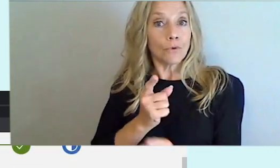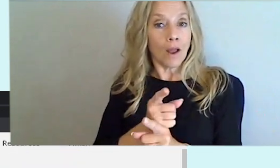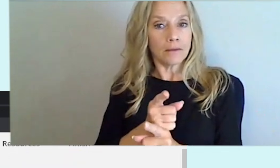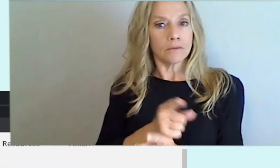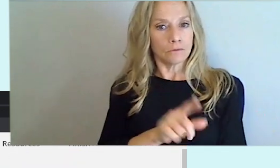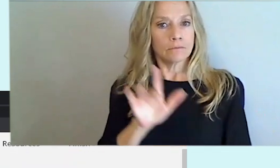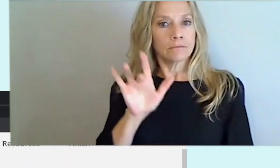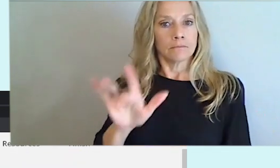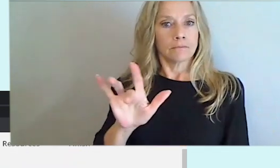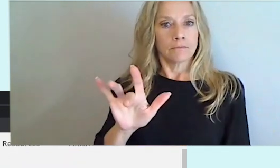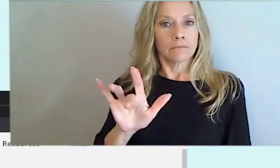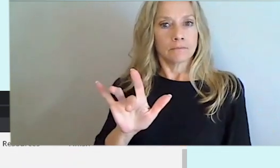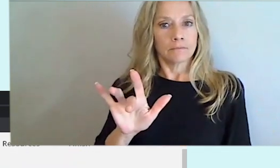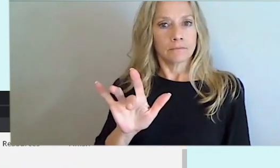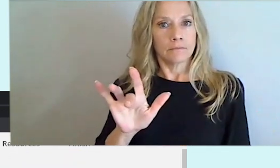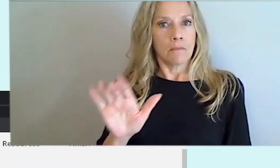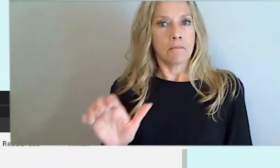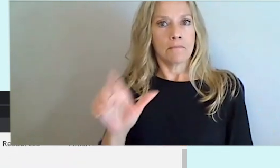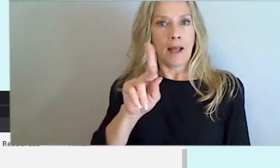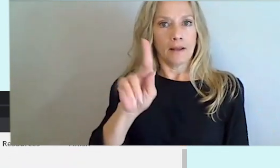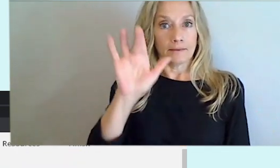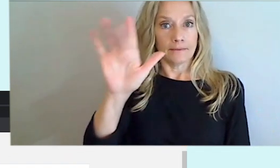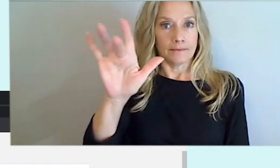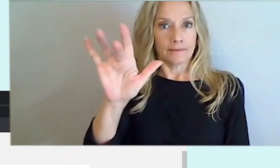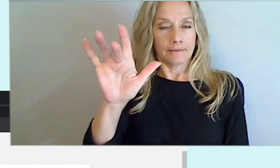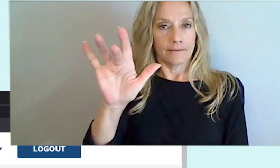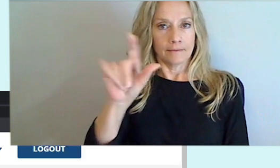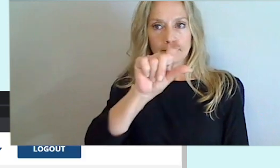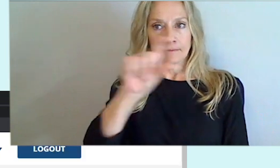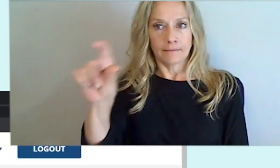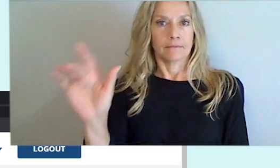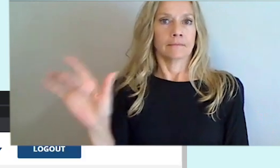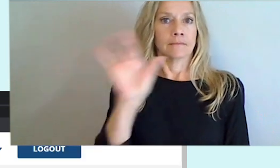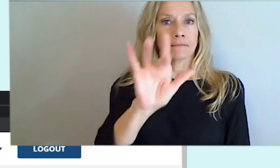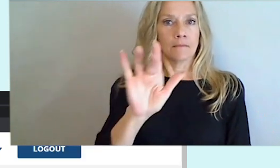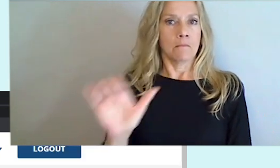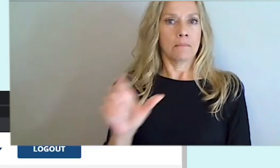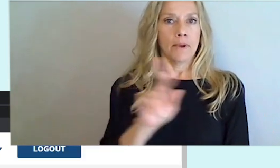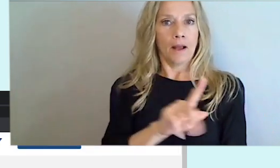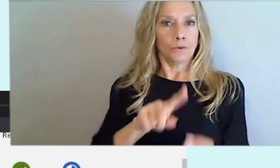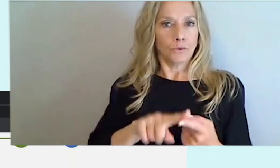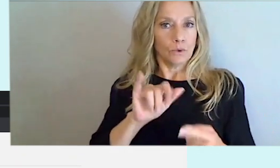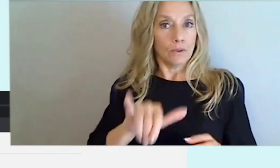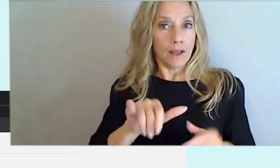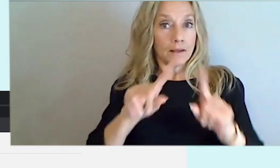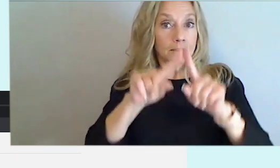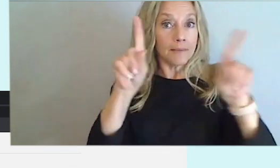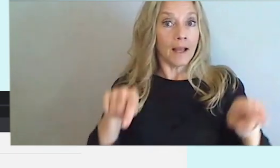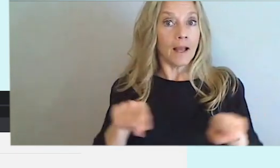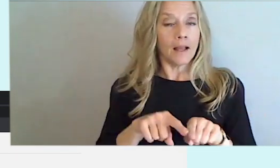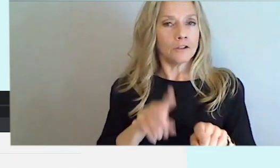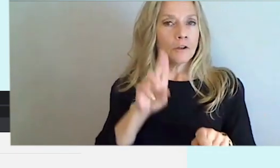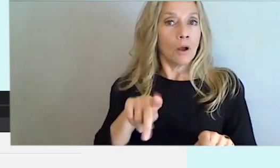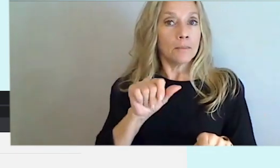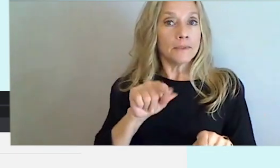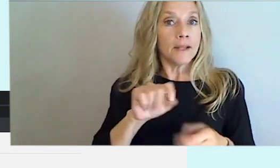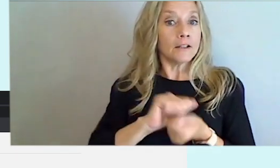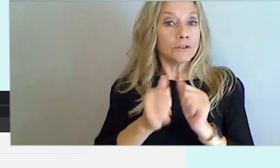to return to the associated summary page and update the answers. Click the finished circle in the progress bar